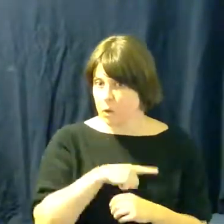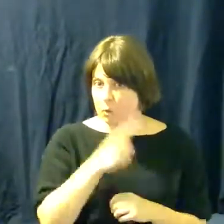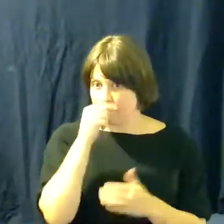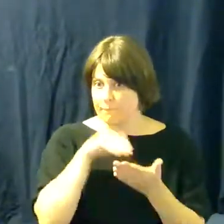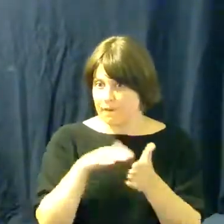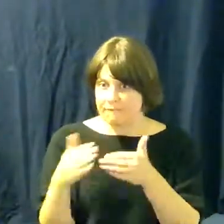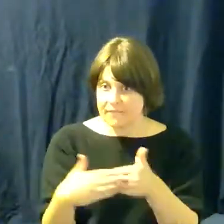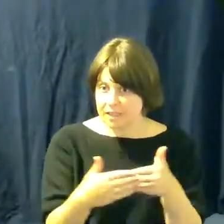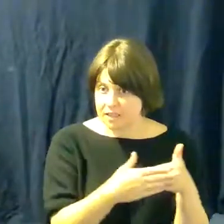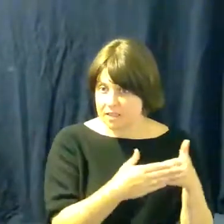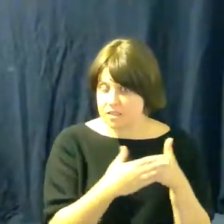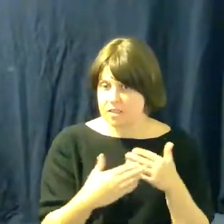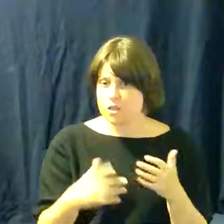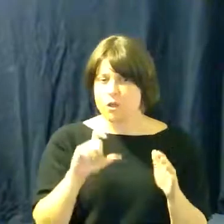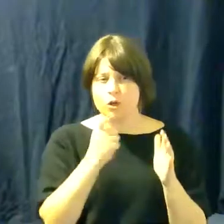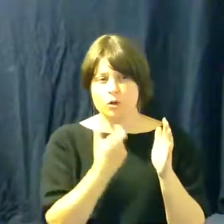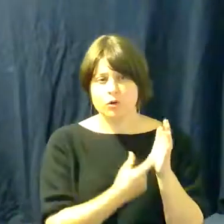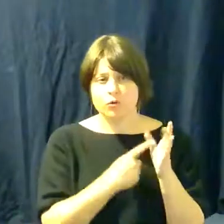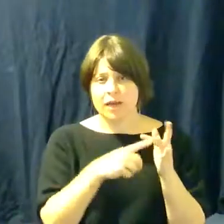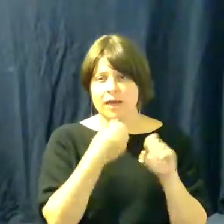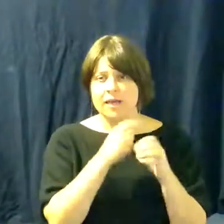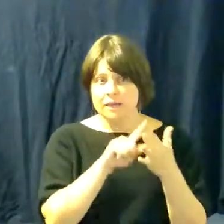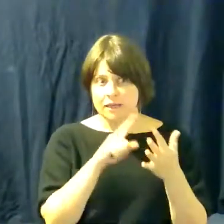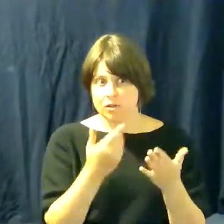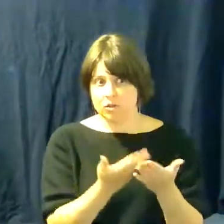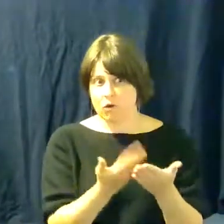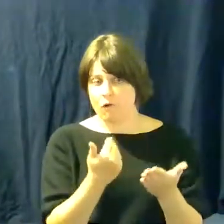or sent a message with any technology issues that we